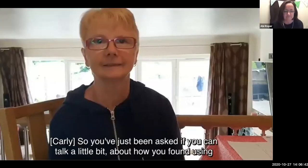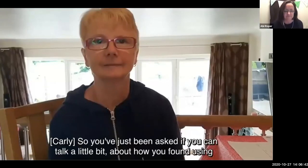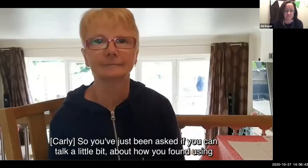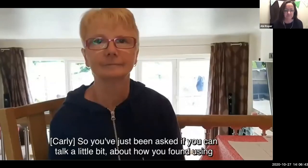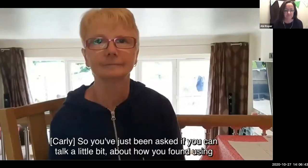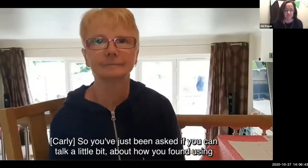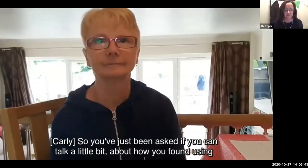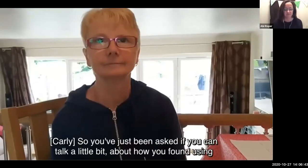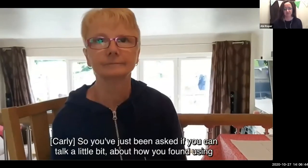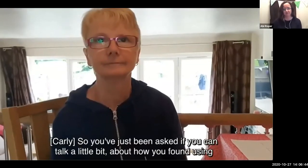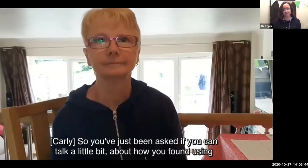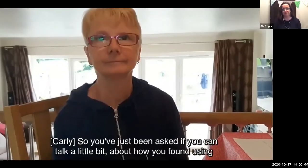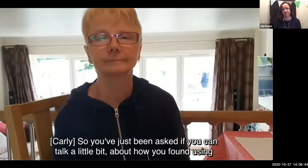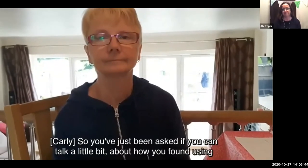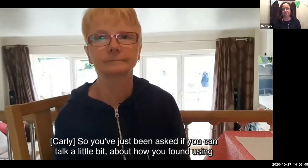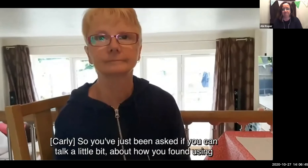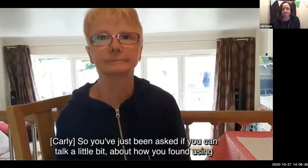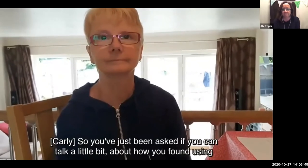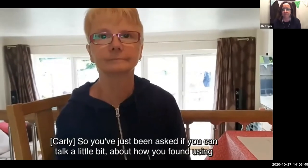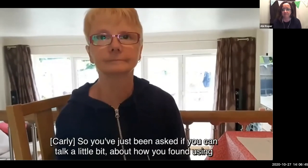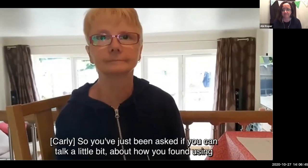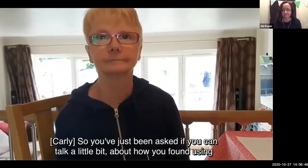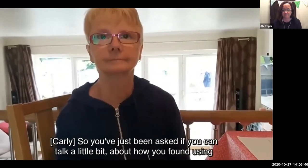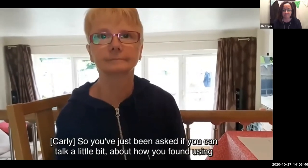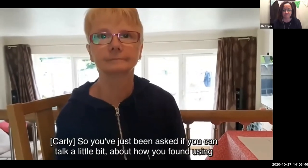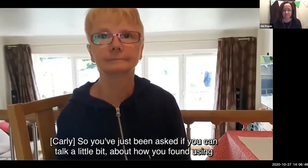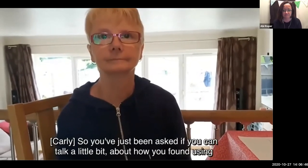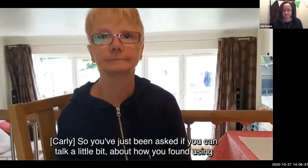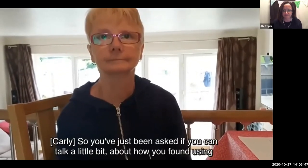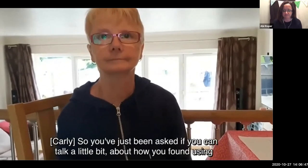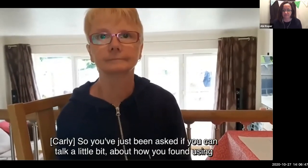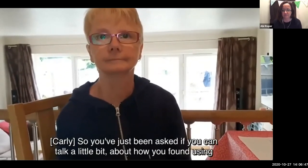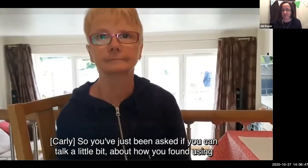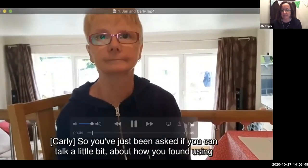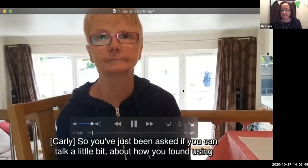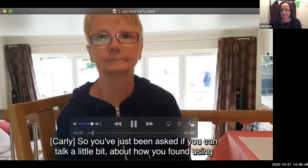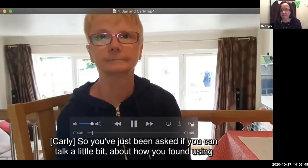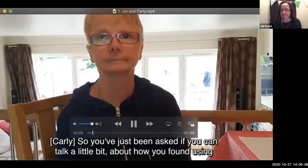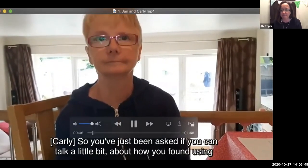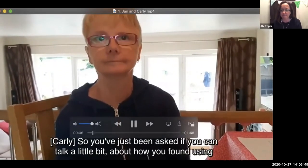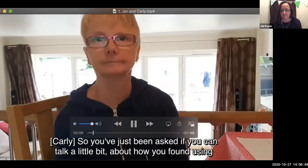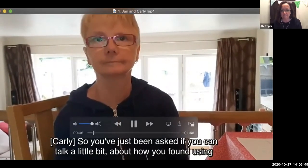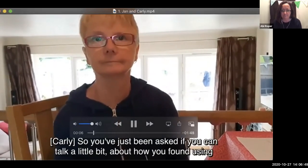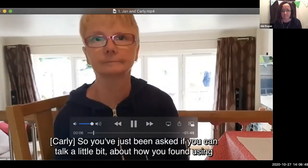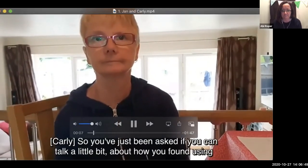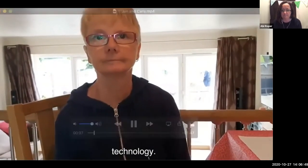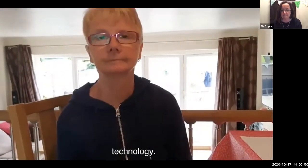So you've just been asked if you can talk a little bit about how you found using